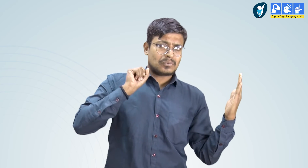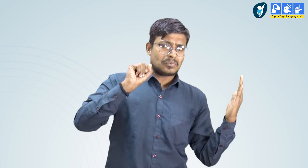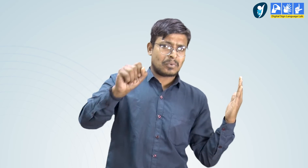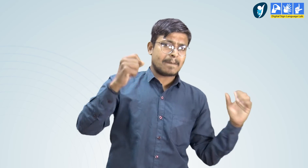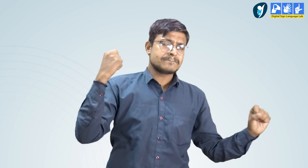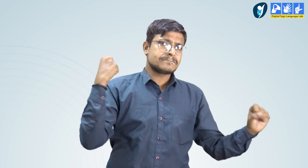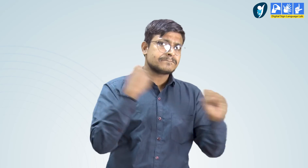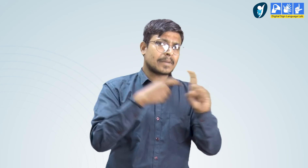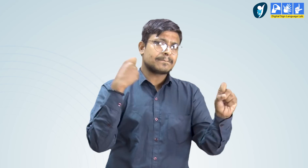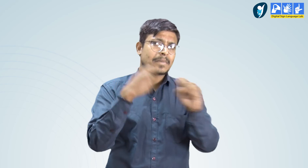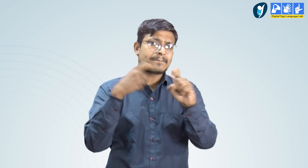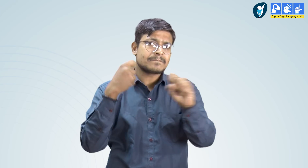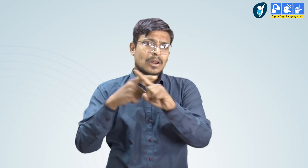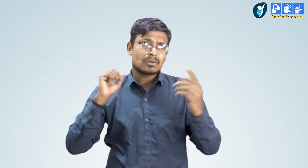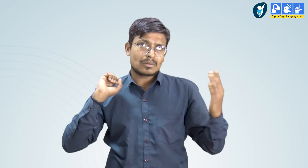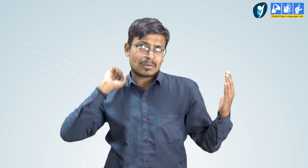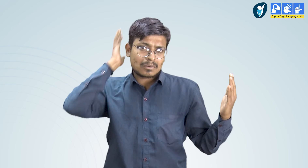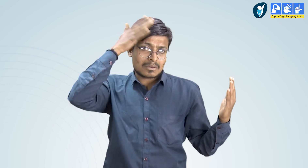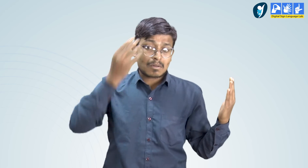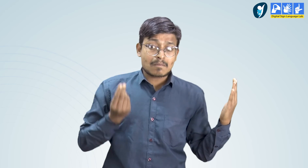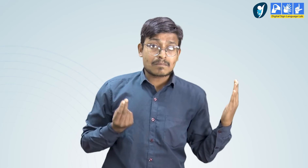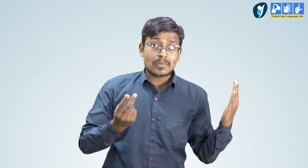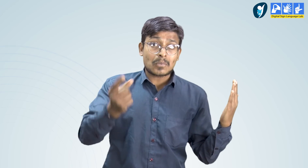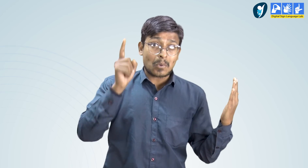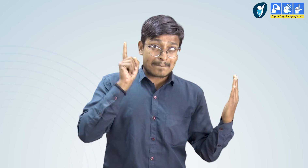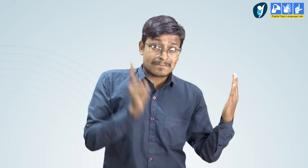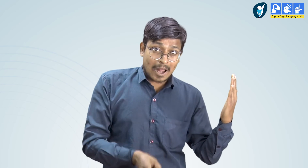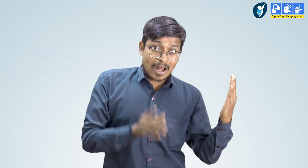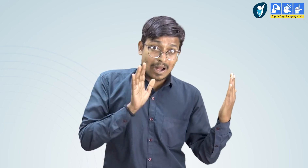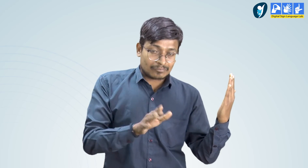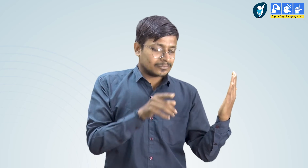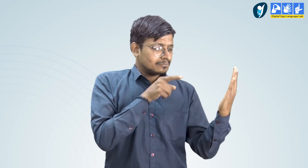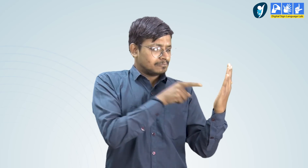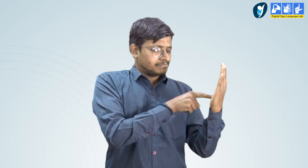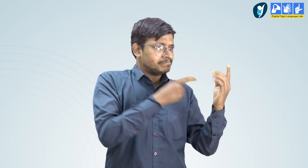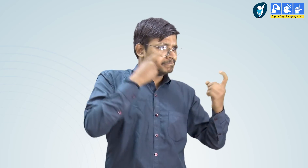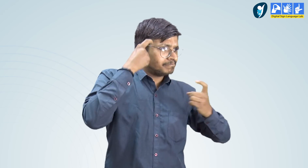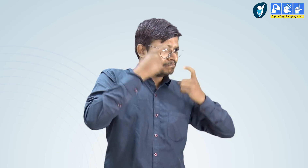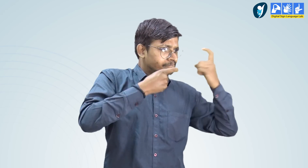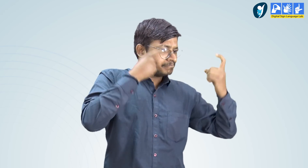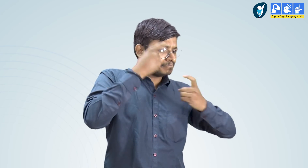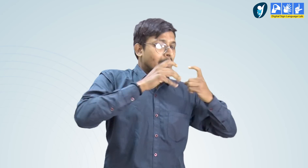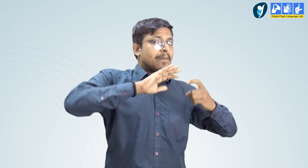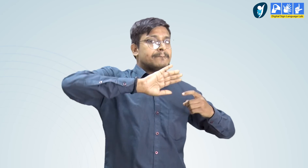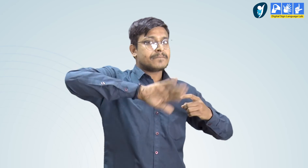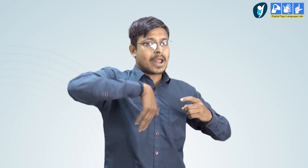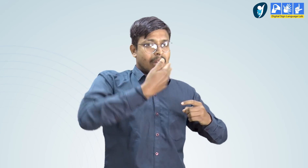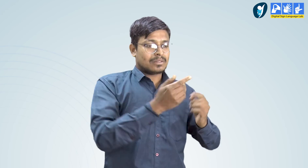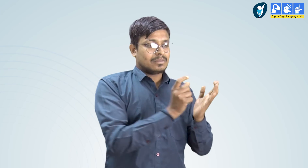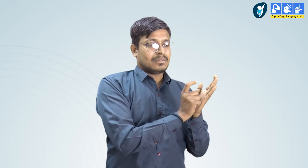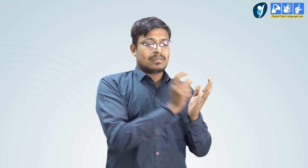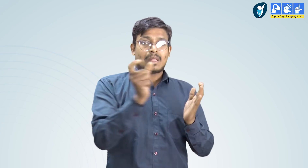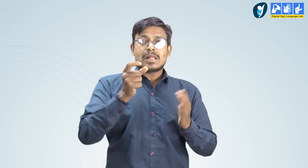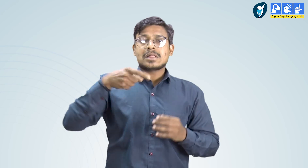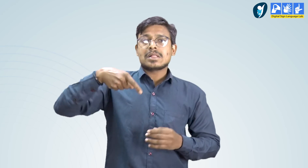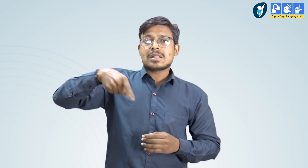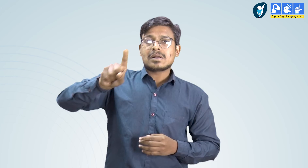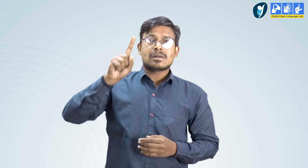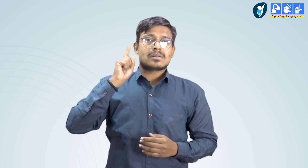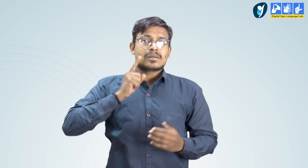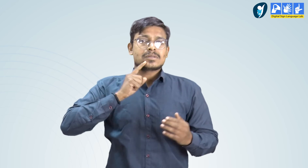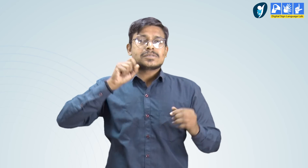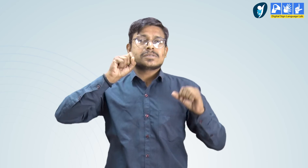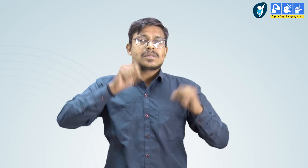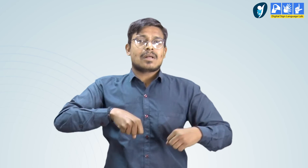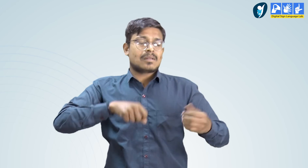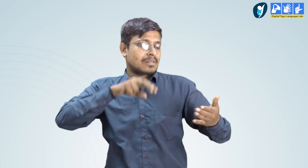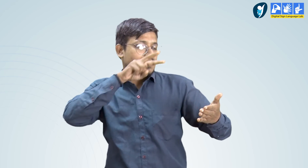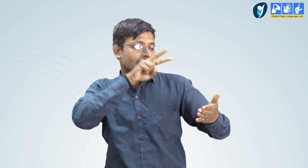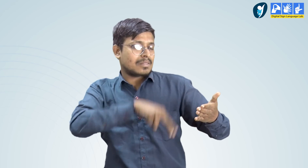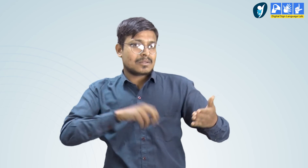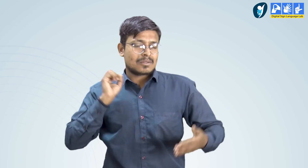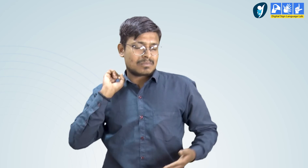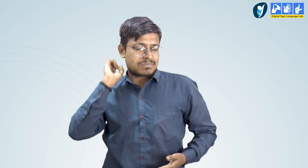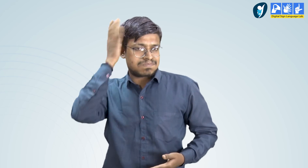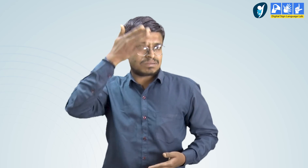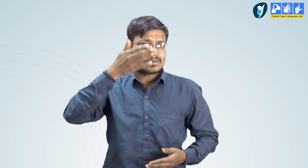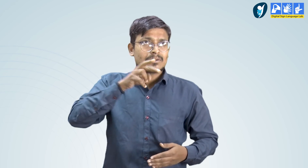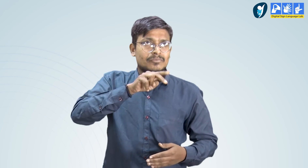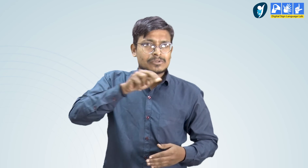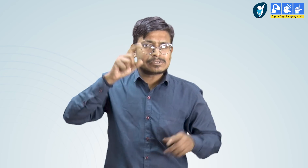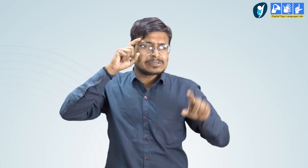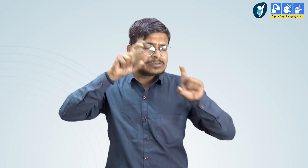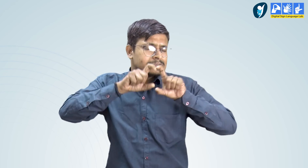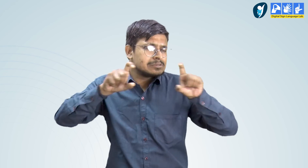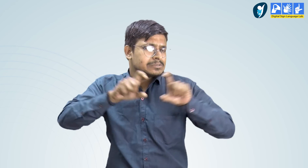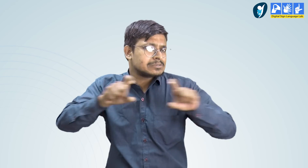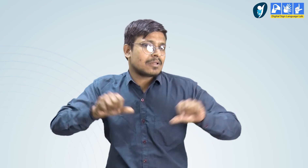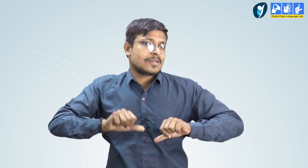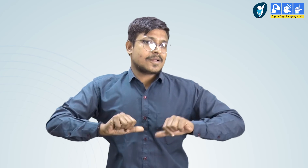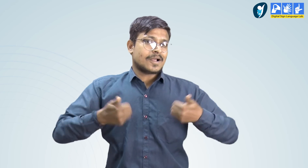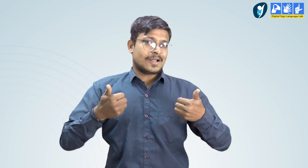They automatically understand everything, after thinking for some time with the help of cognitive.